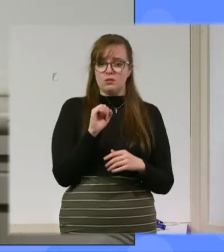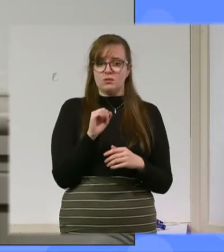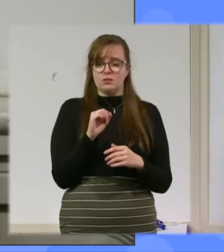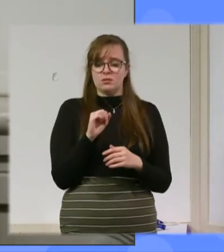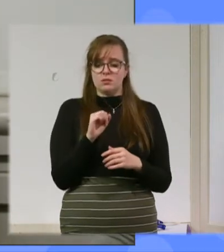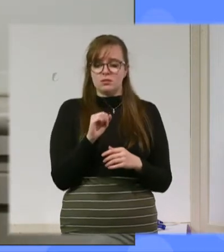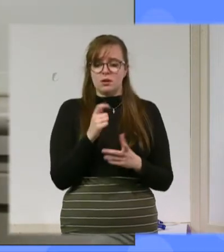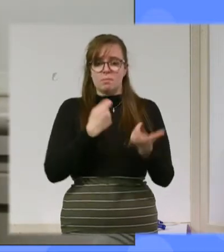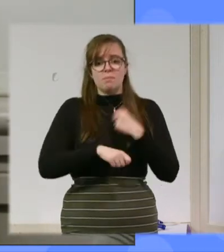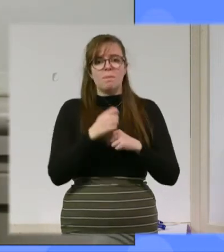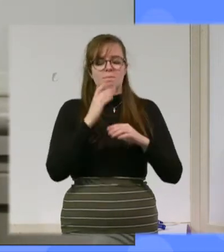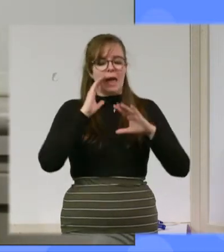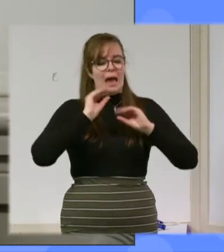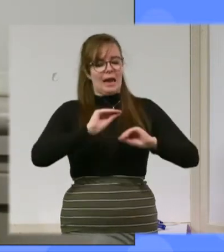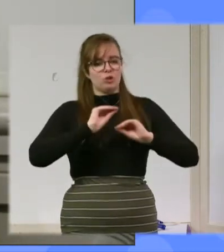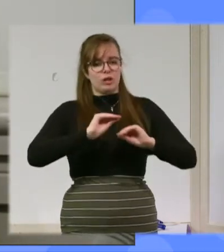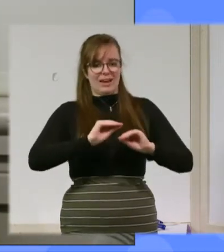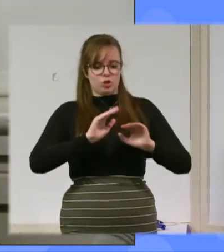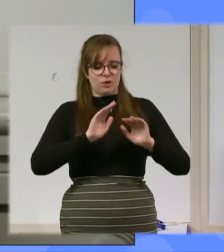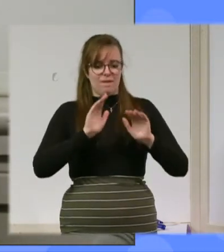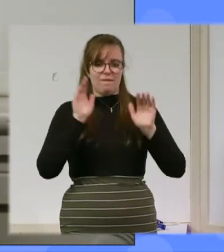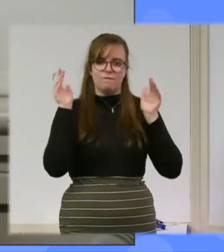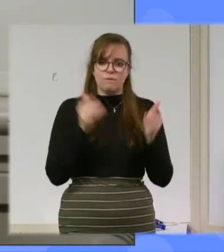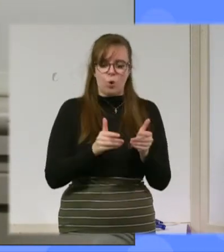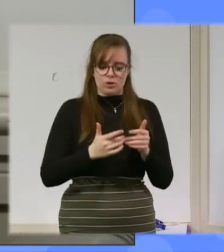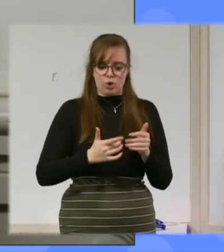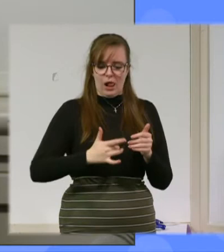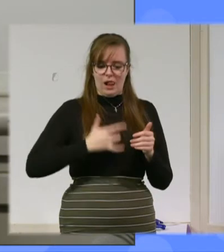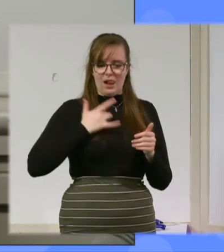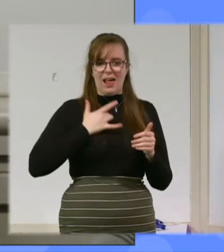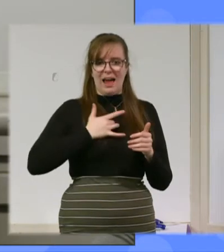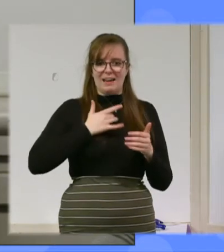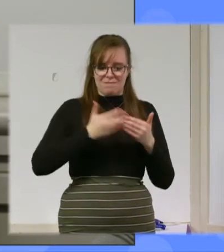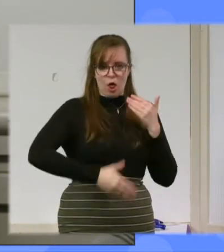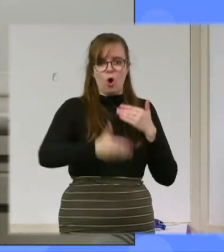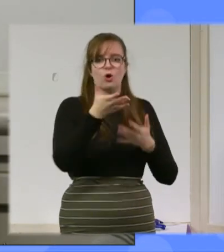education built around the principle of lifelong learning and lifelong learning